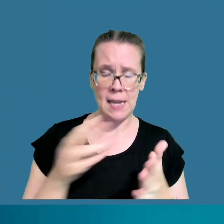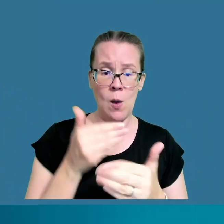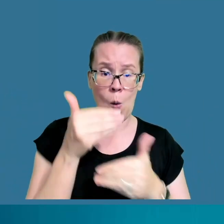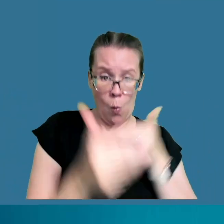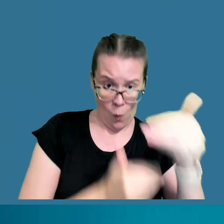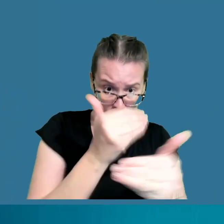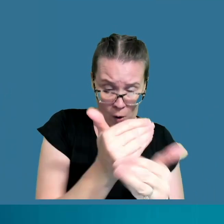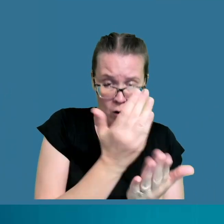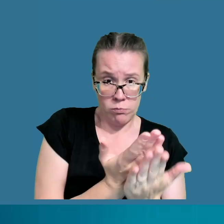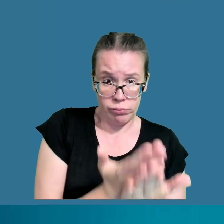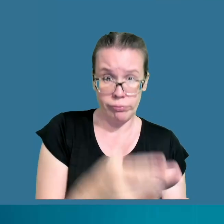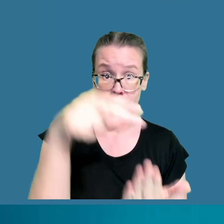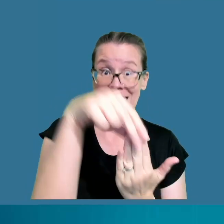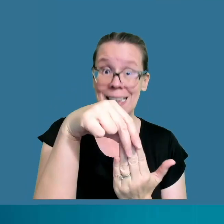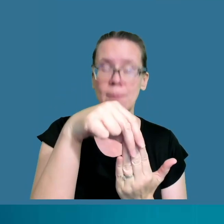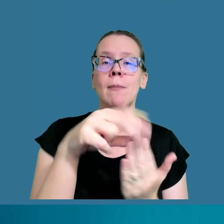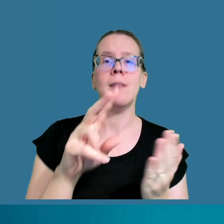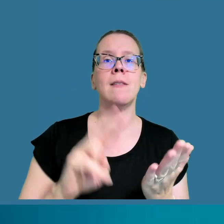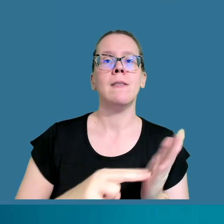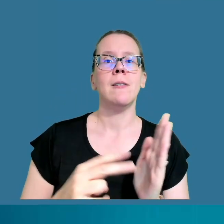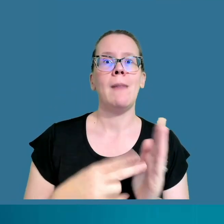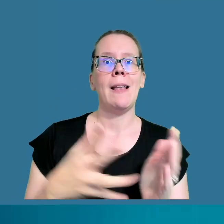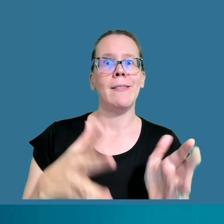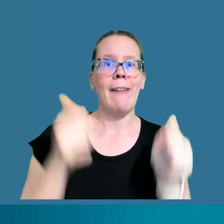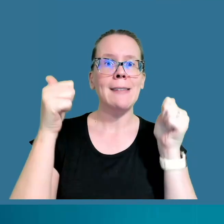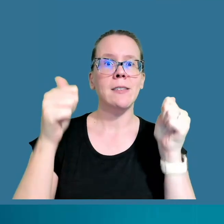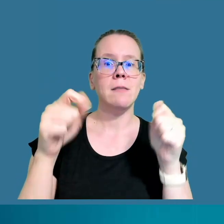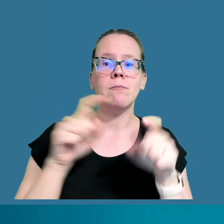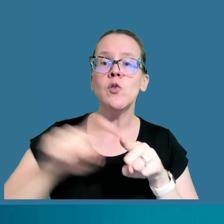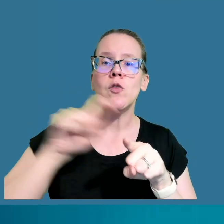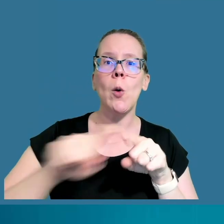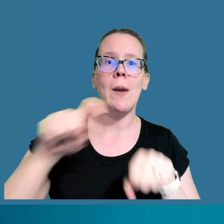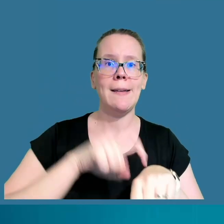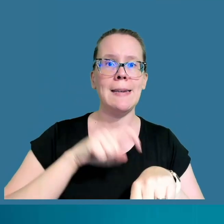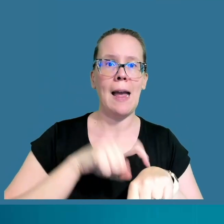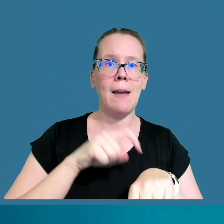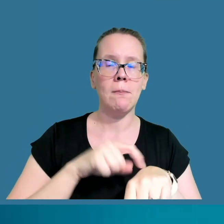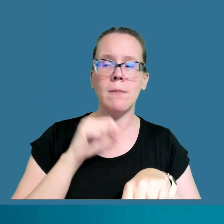to cut most of my fabric pieces in advance, ,and organize them and clip them together.